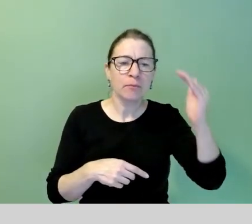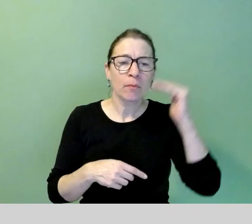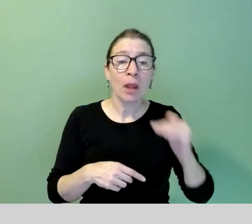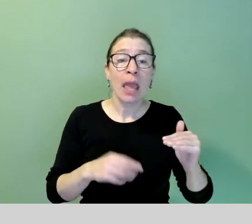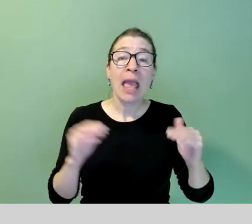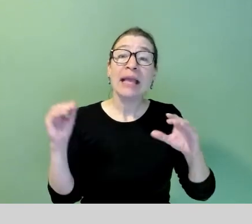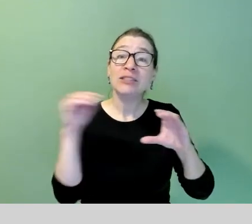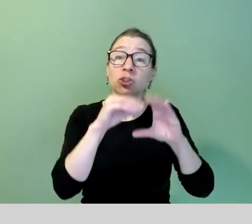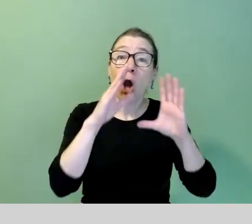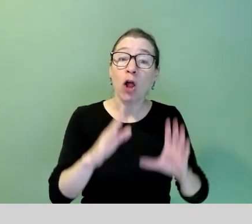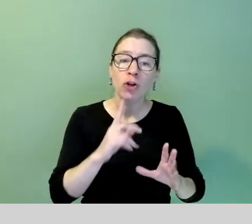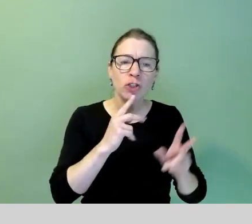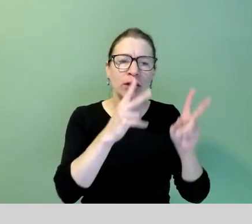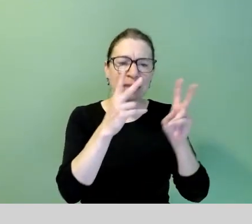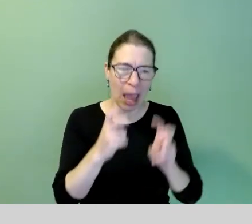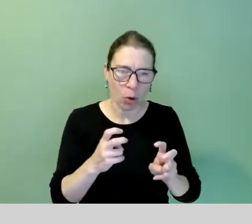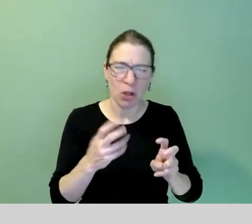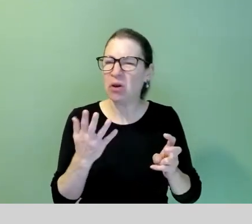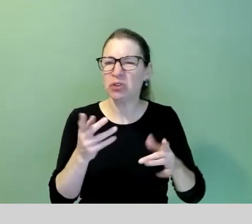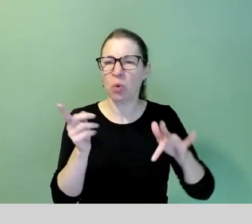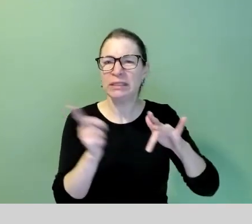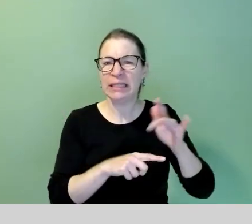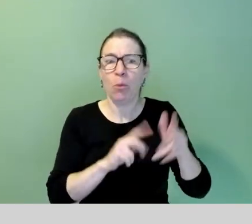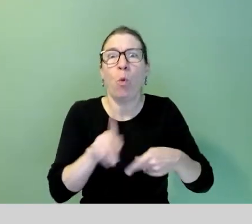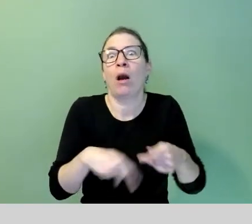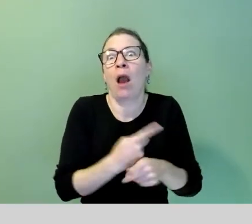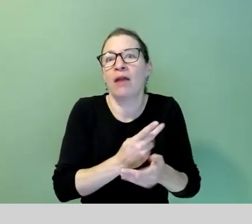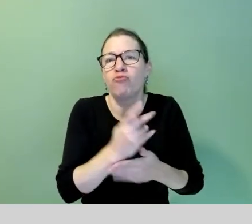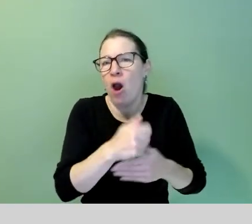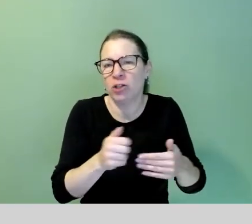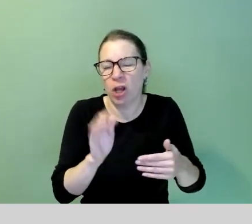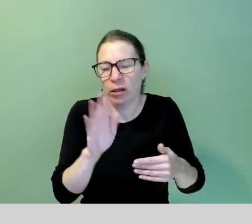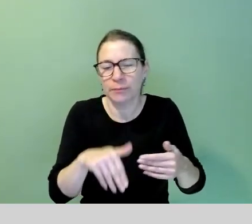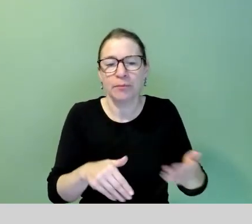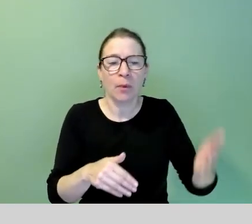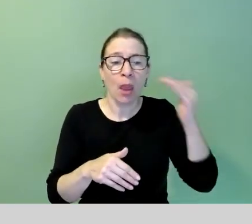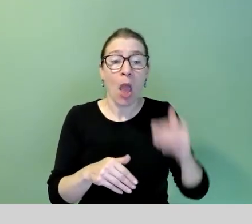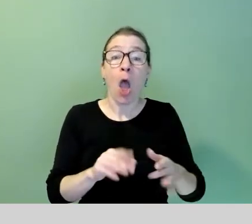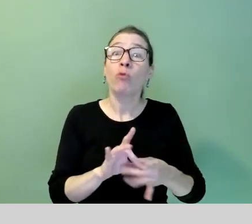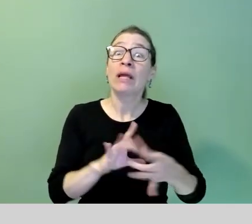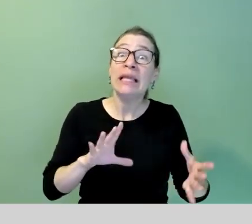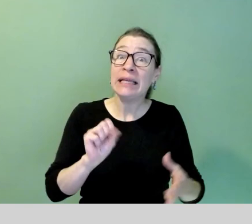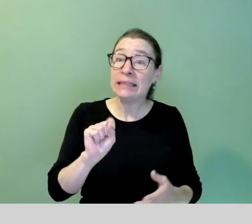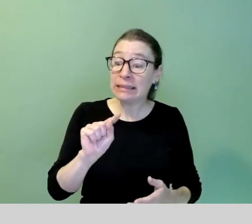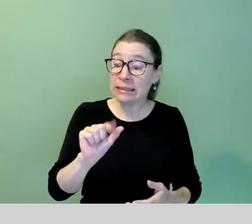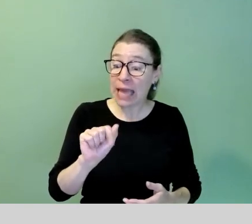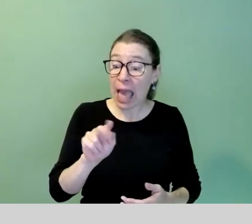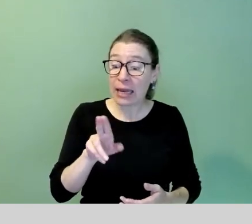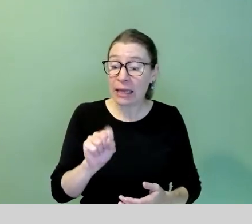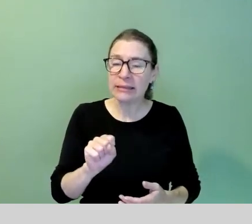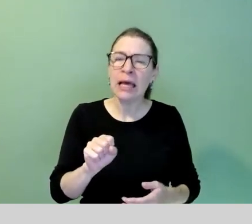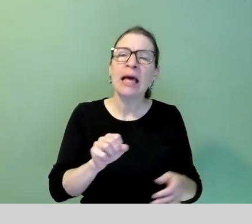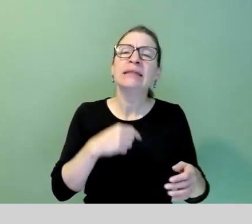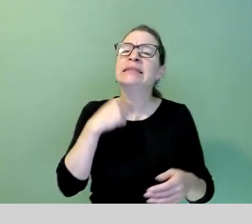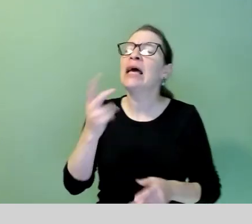so we can also move past what kind of project. Release status lets your users know if this was a prototype, or a pre-release,